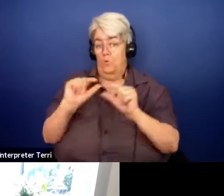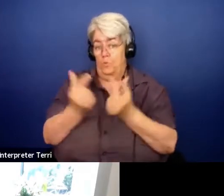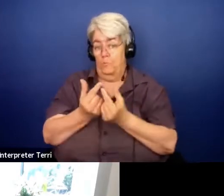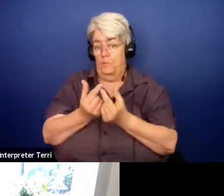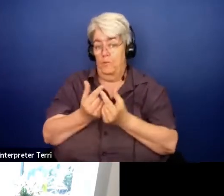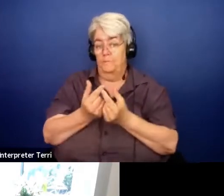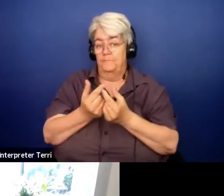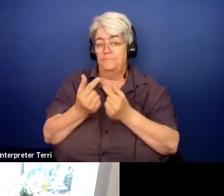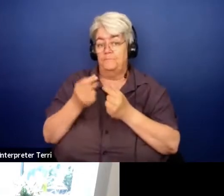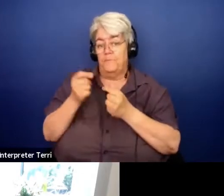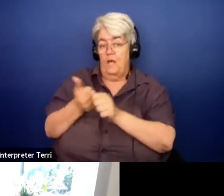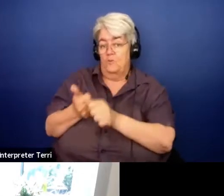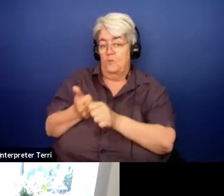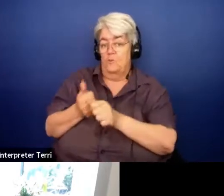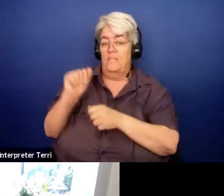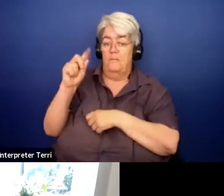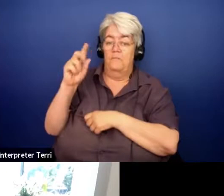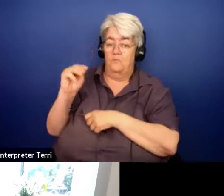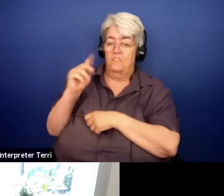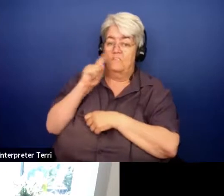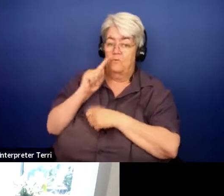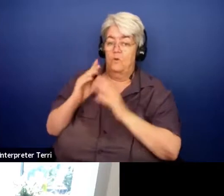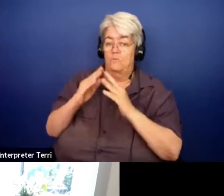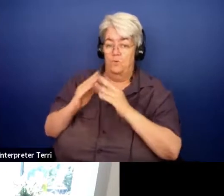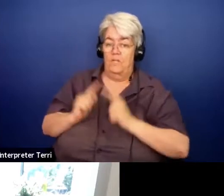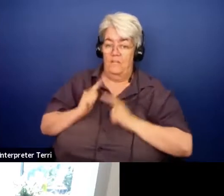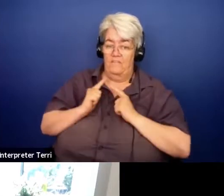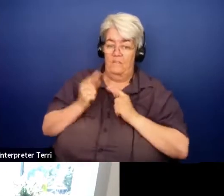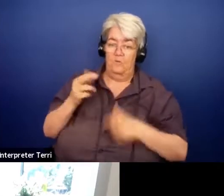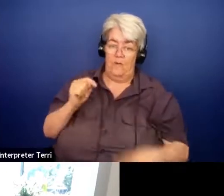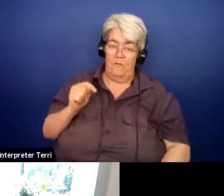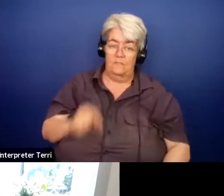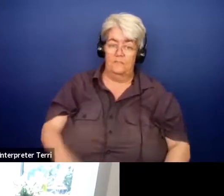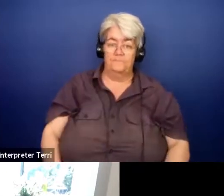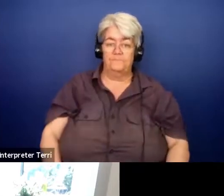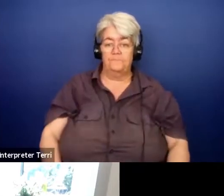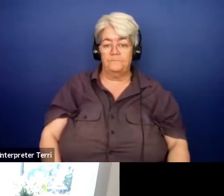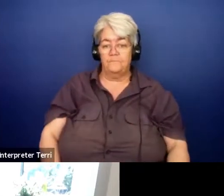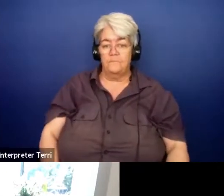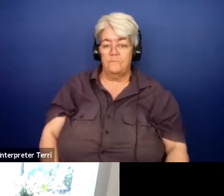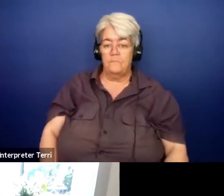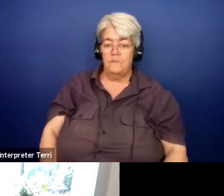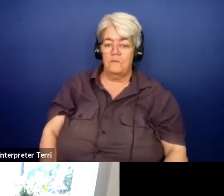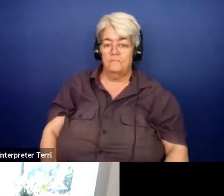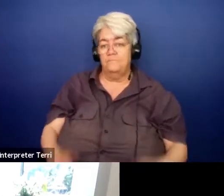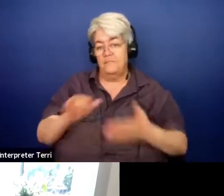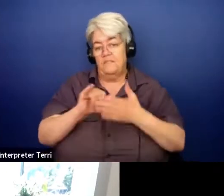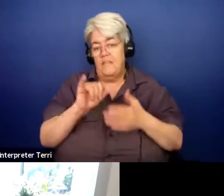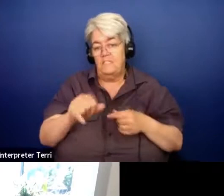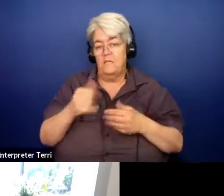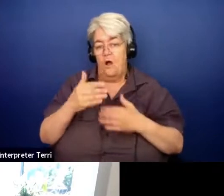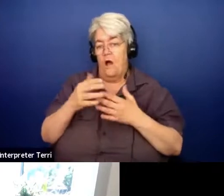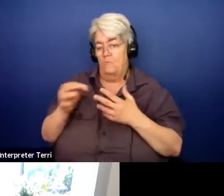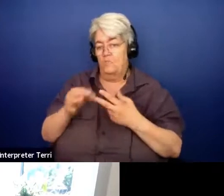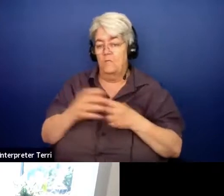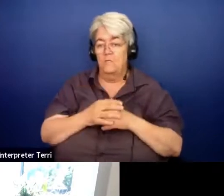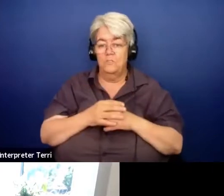the administration for community living grant, if that. If that's an option. We're all very